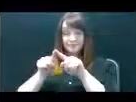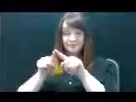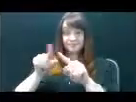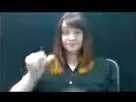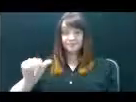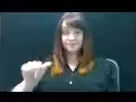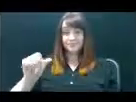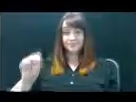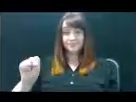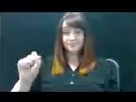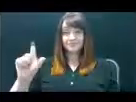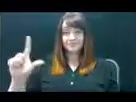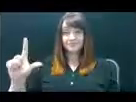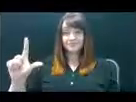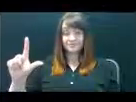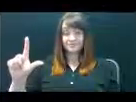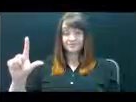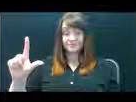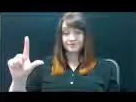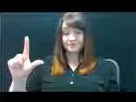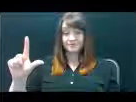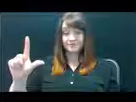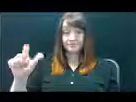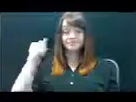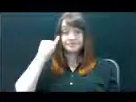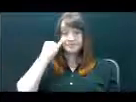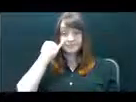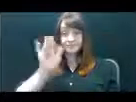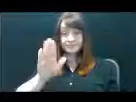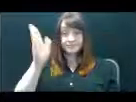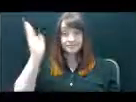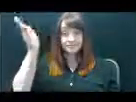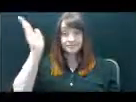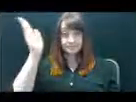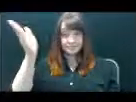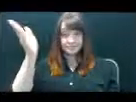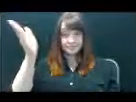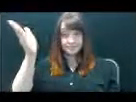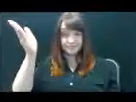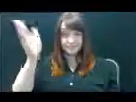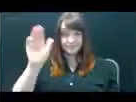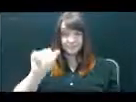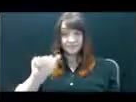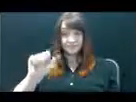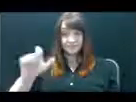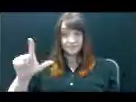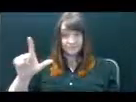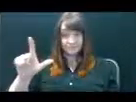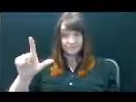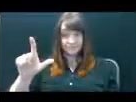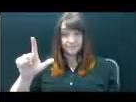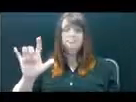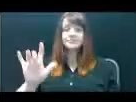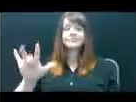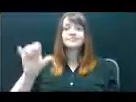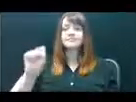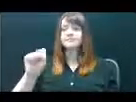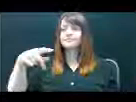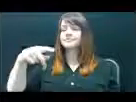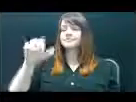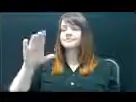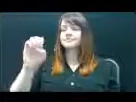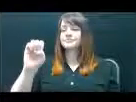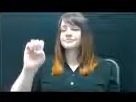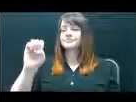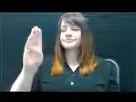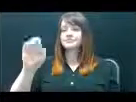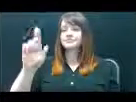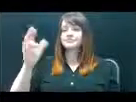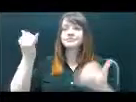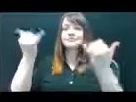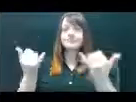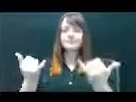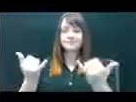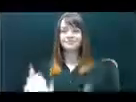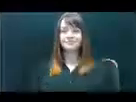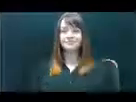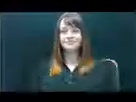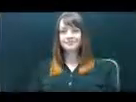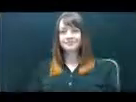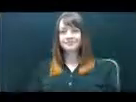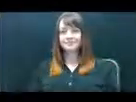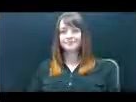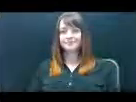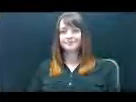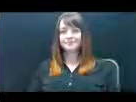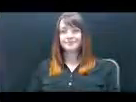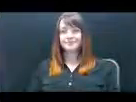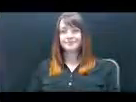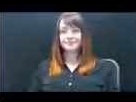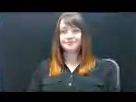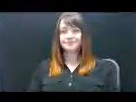hand corner. If you want to offer the presentation in ASL, press the space bar.